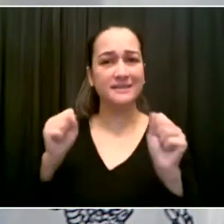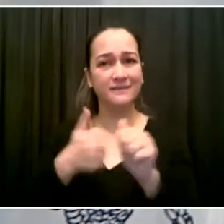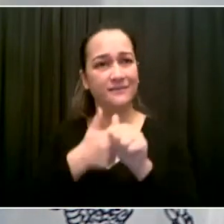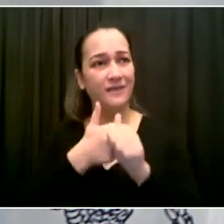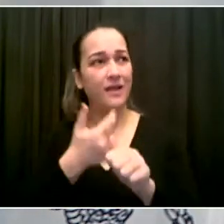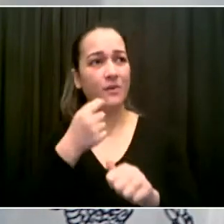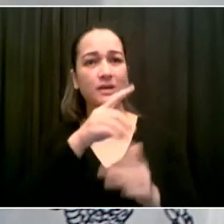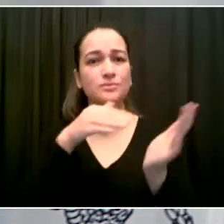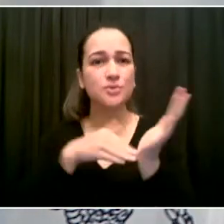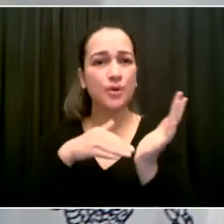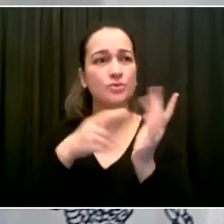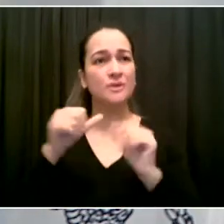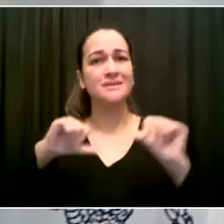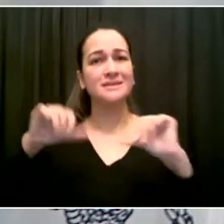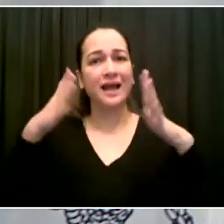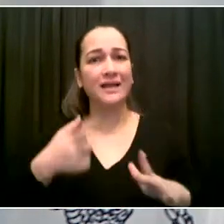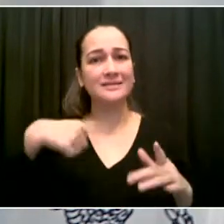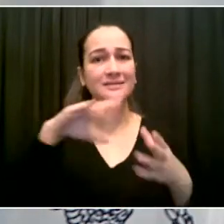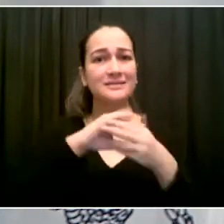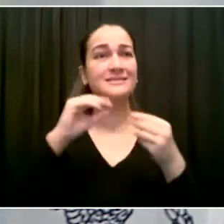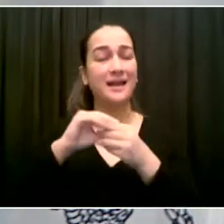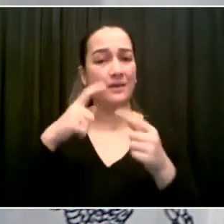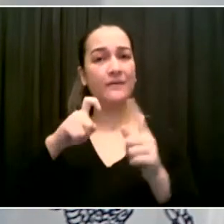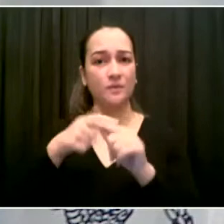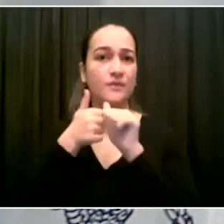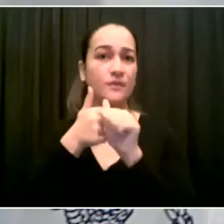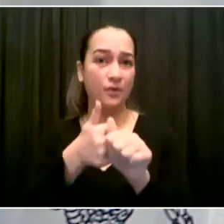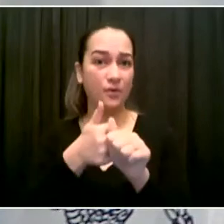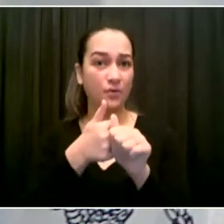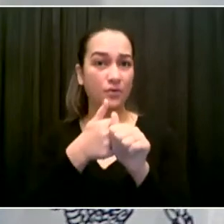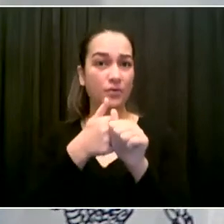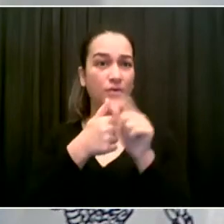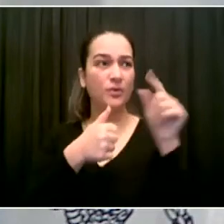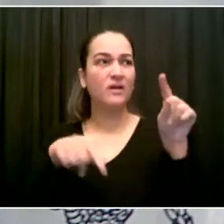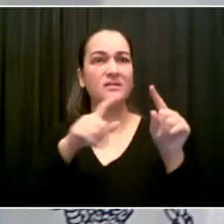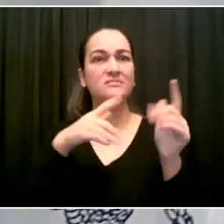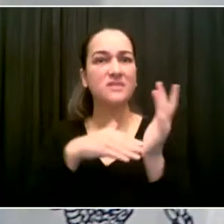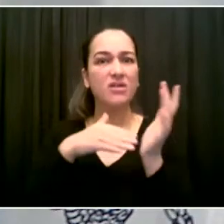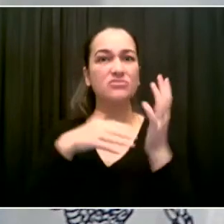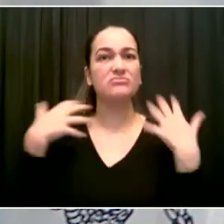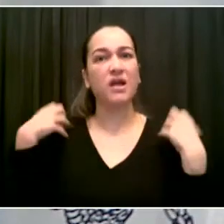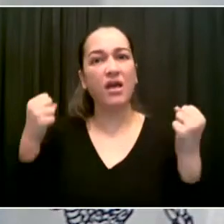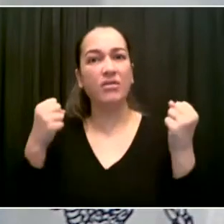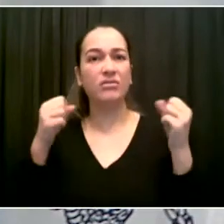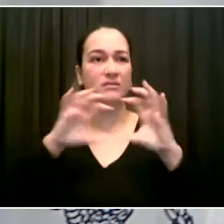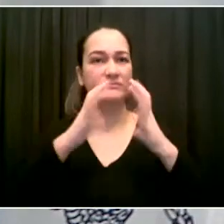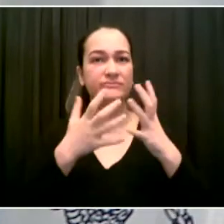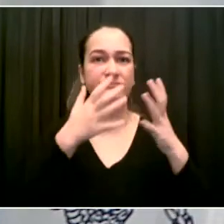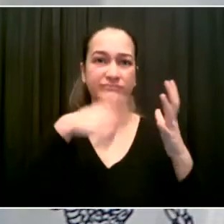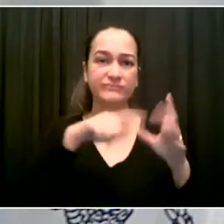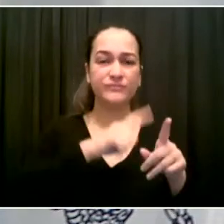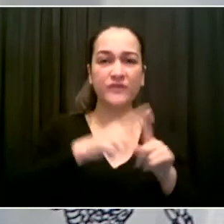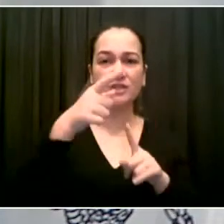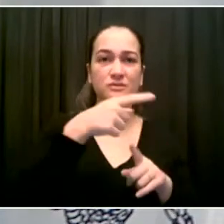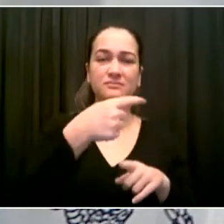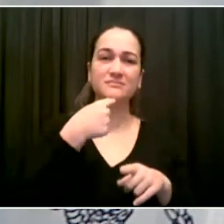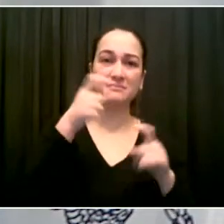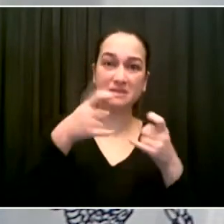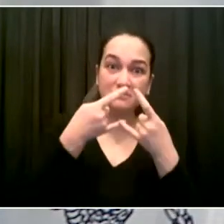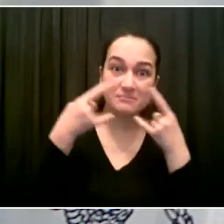YET. FOLLOW THE DATA IN THHE SCIENCE, FOLLOW THE PRECAUTIONS THE HEALTHCARE